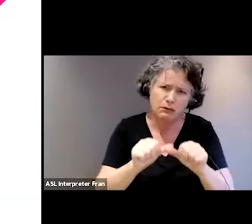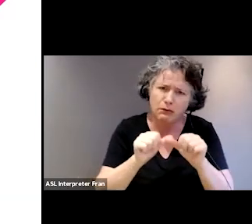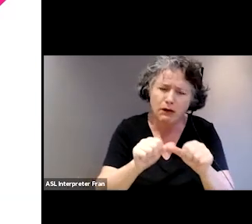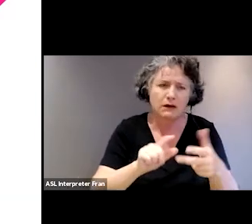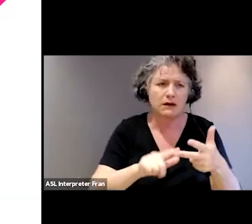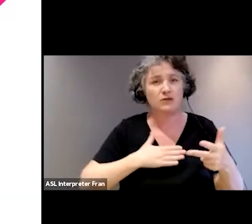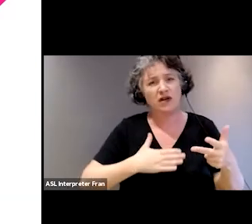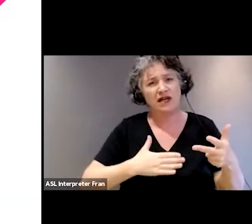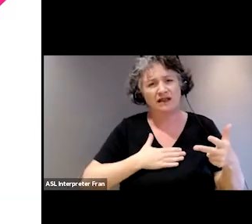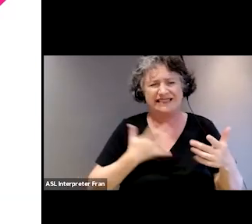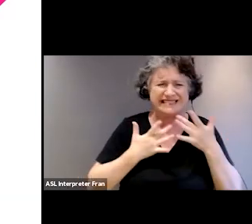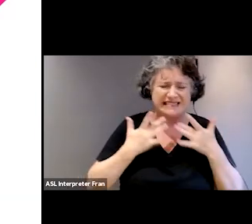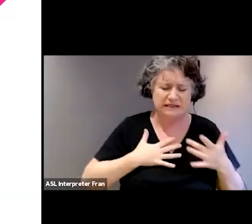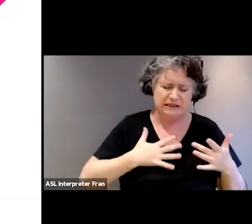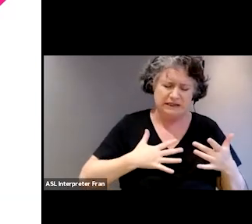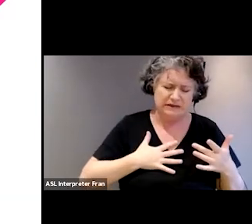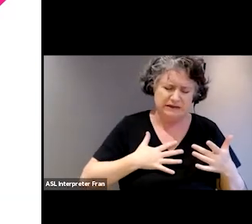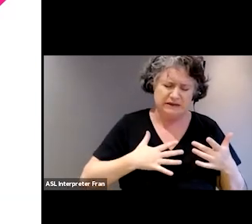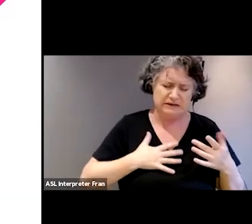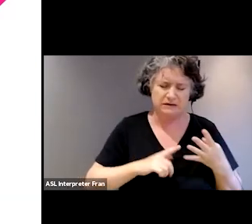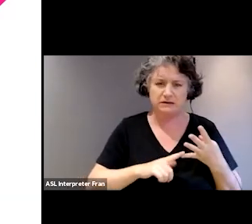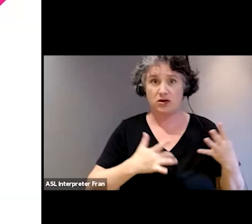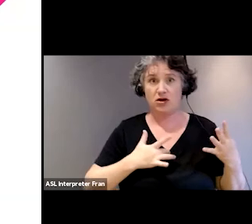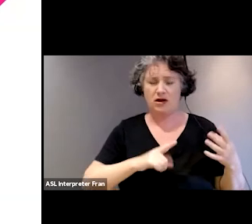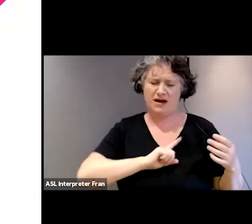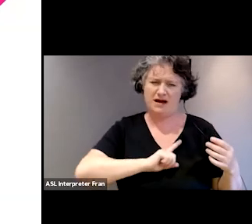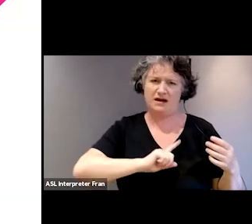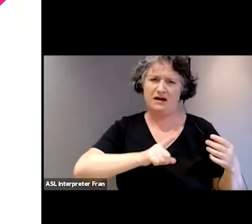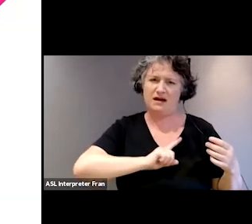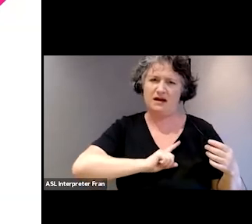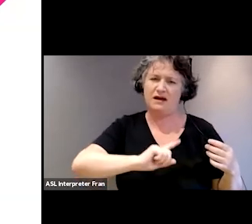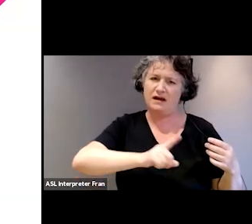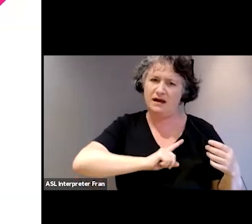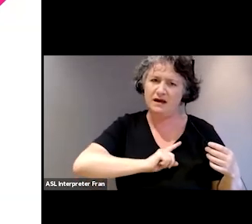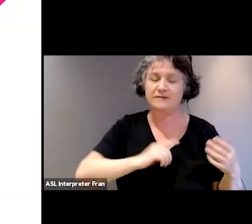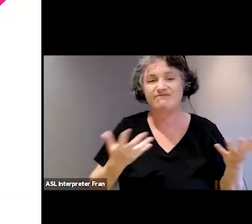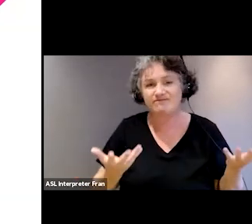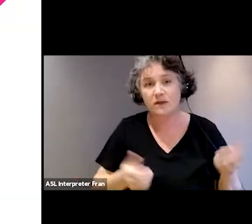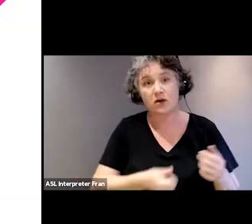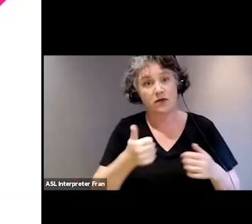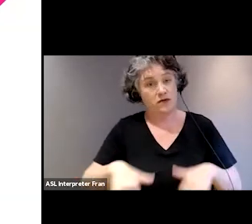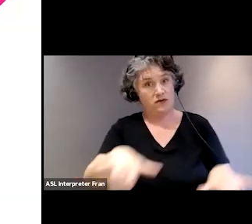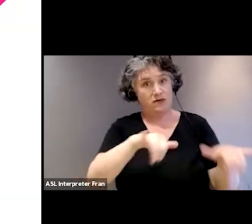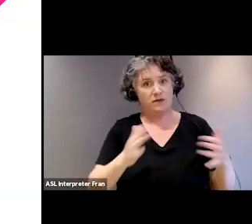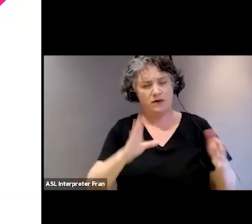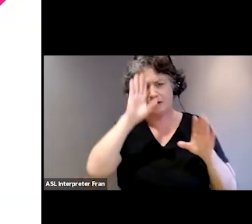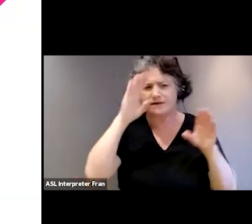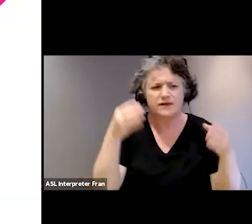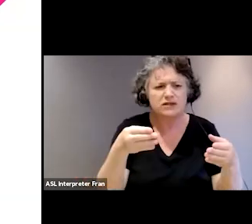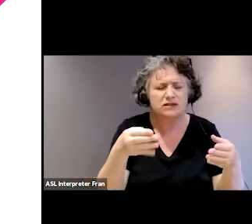» JESS PISAREK: So some people also experience persistent long-term effects after COVID 19 infection, we call them the COVID long haulers, also